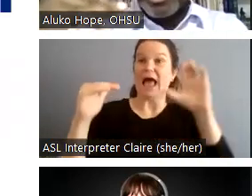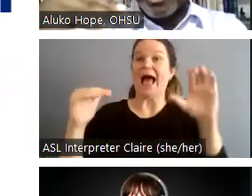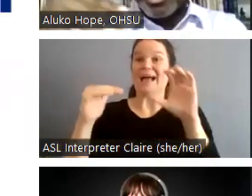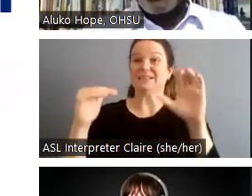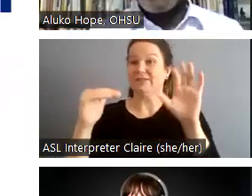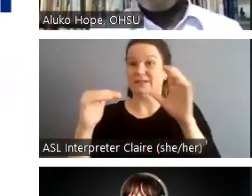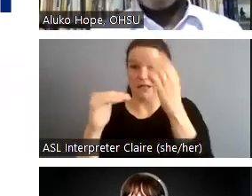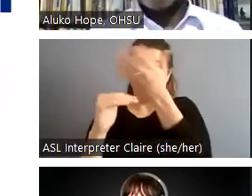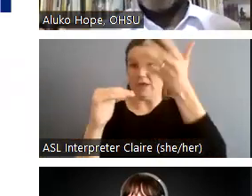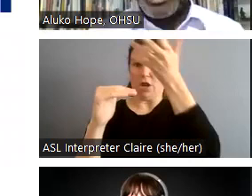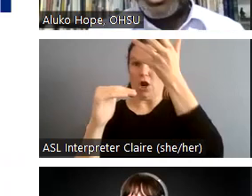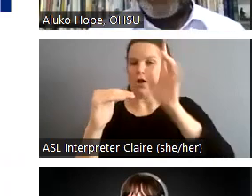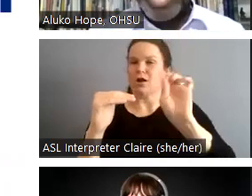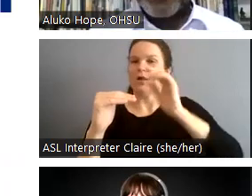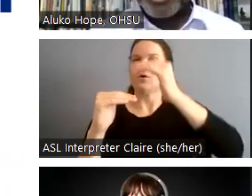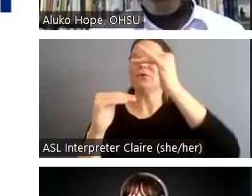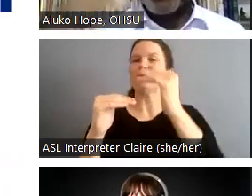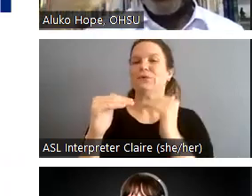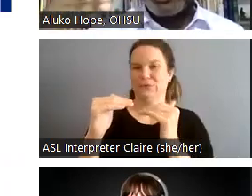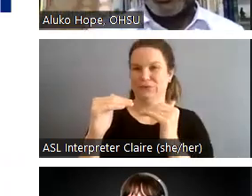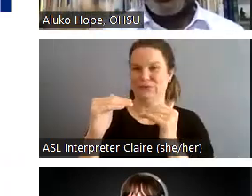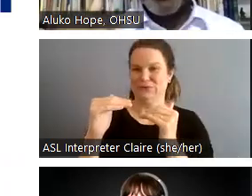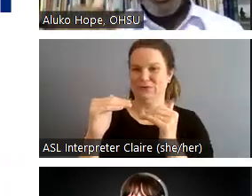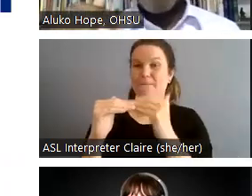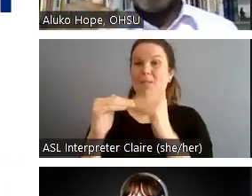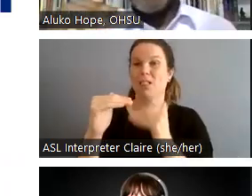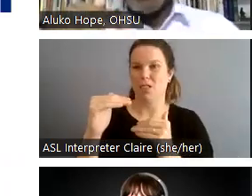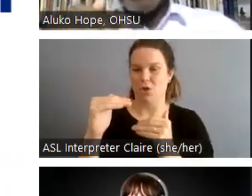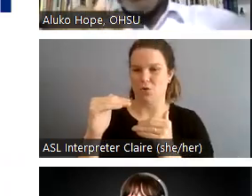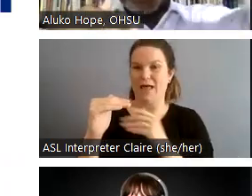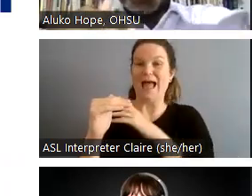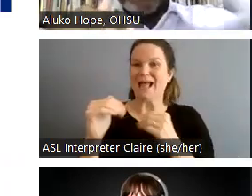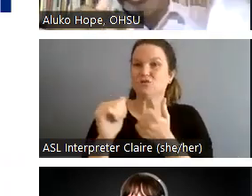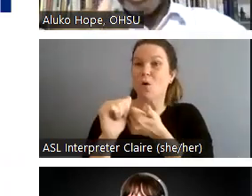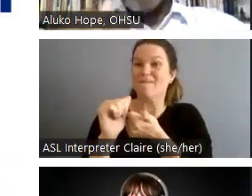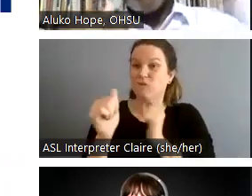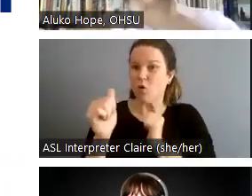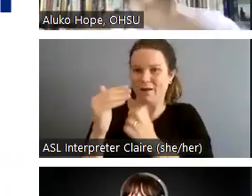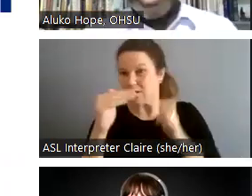ceiling. So, it's about the duration of activity below the ceiling and avoiding